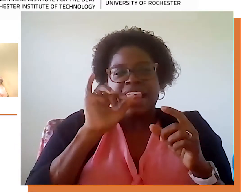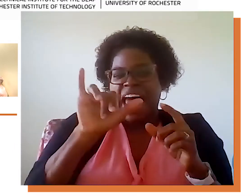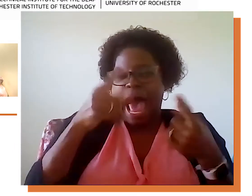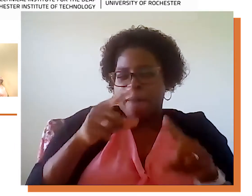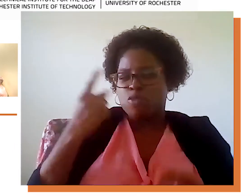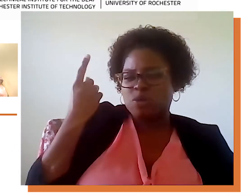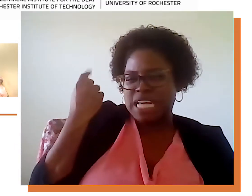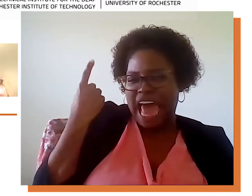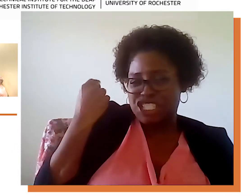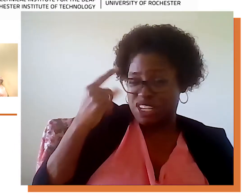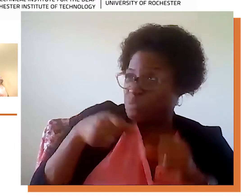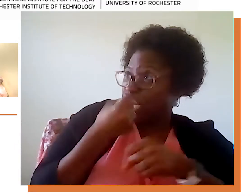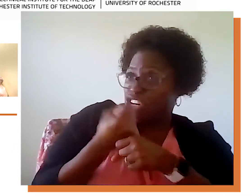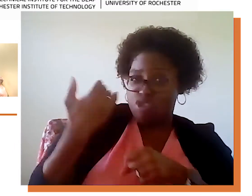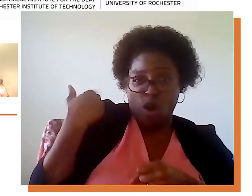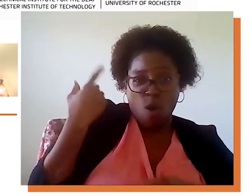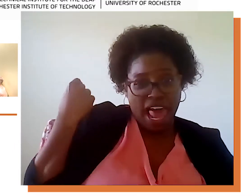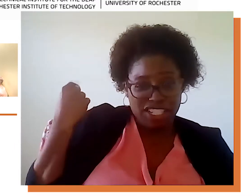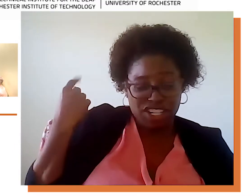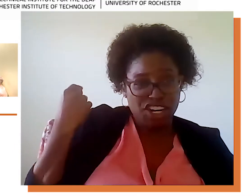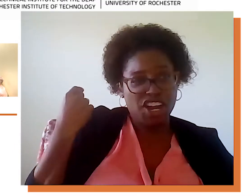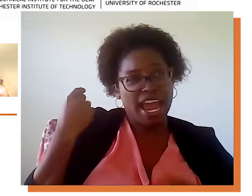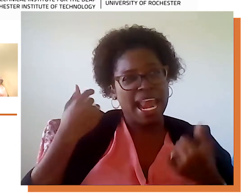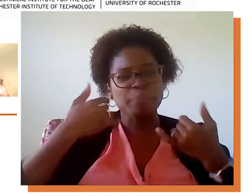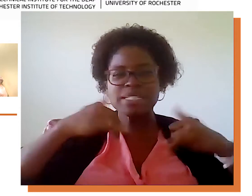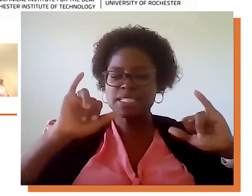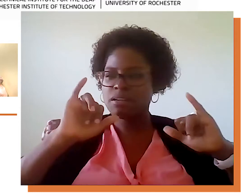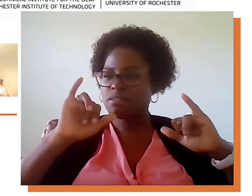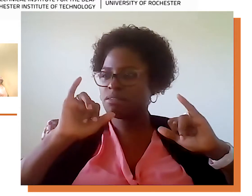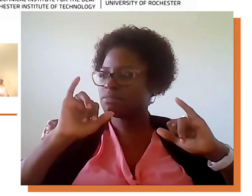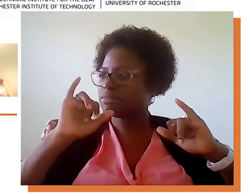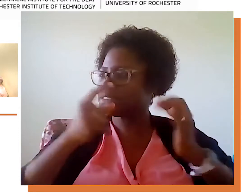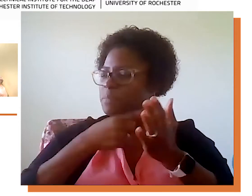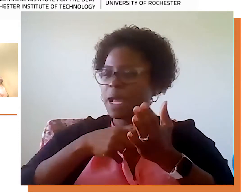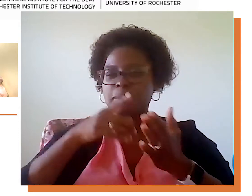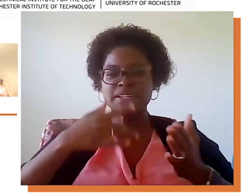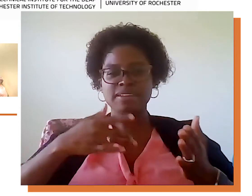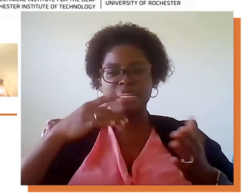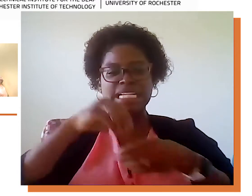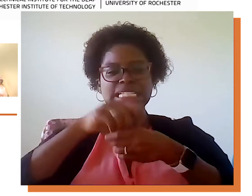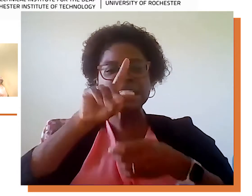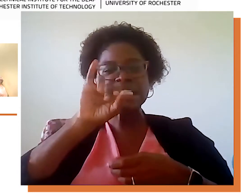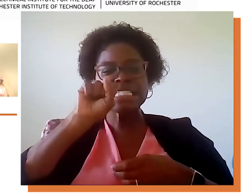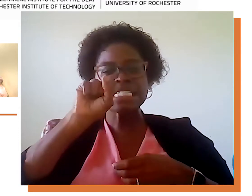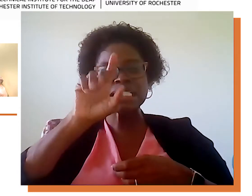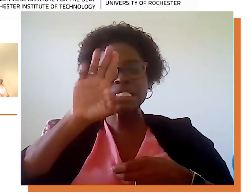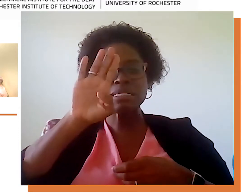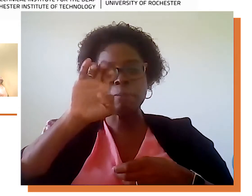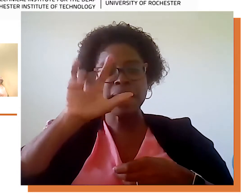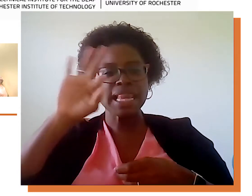That happened just last year, just about a year ago, and I still sometimes am in disbelief